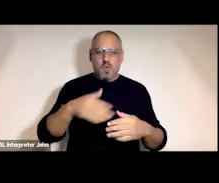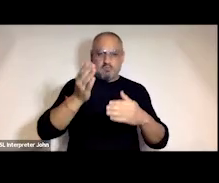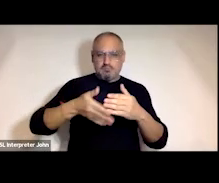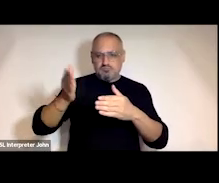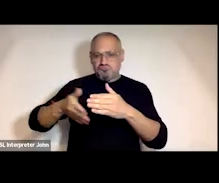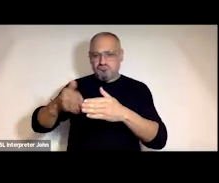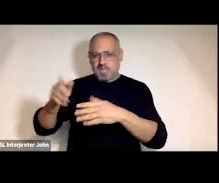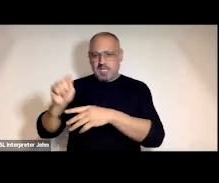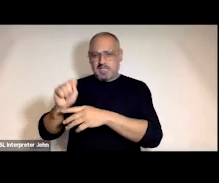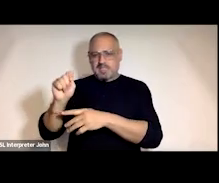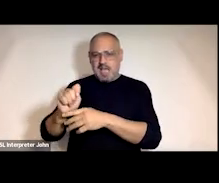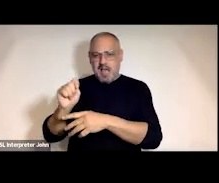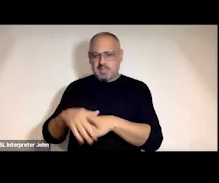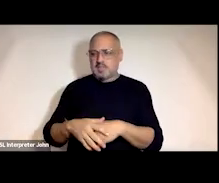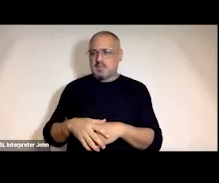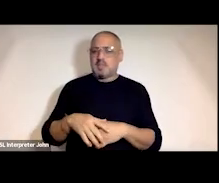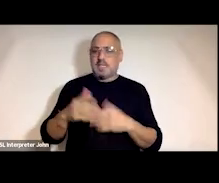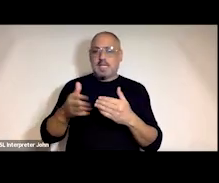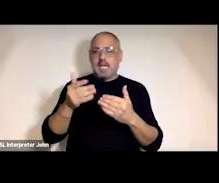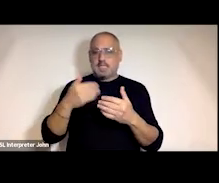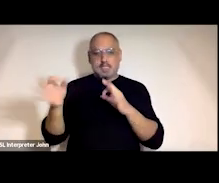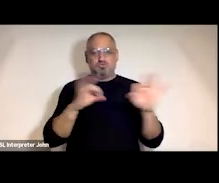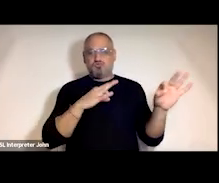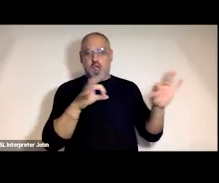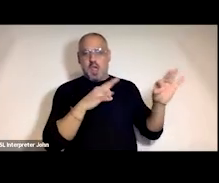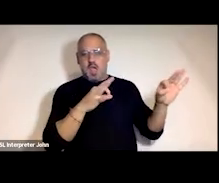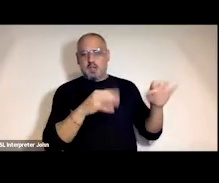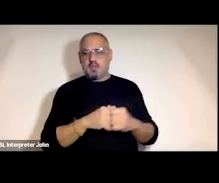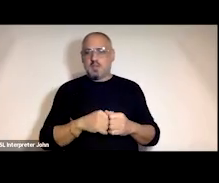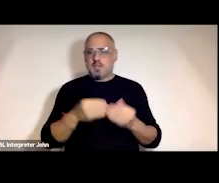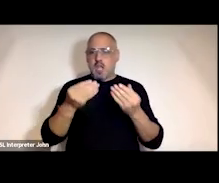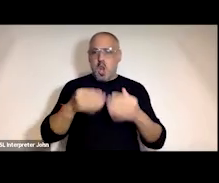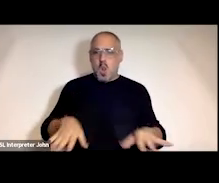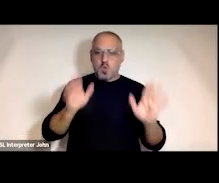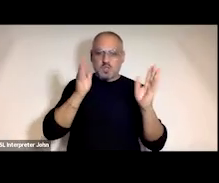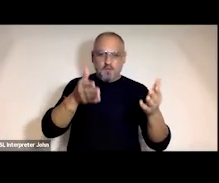Are they easily distracted? Do they lose focus on details?